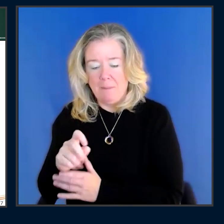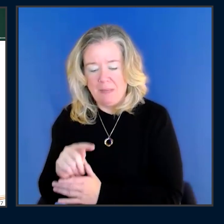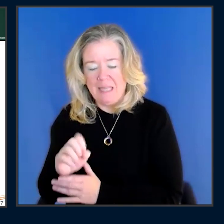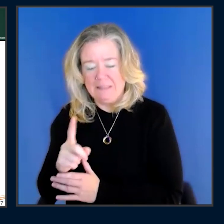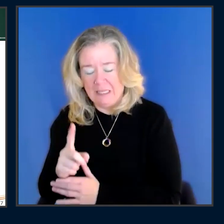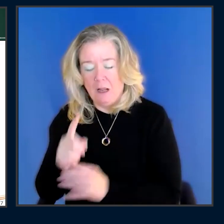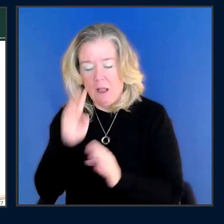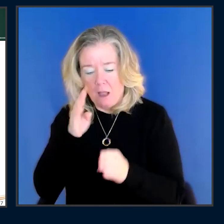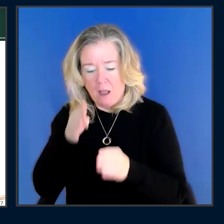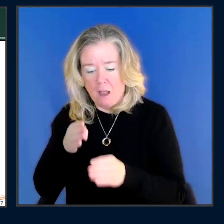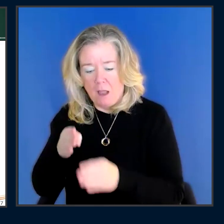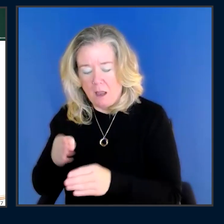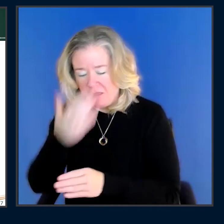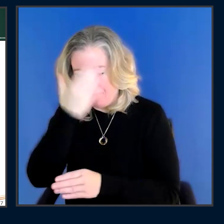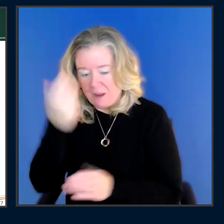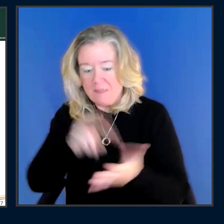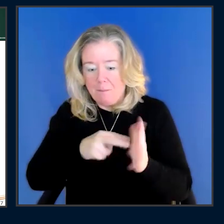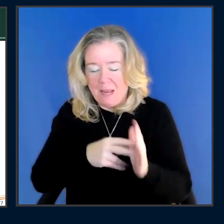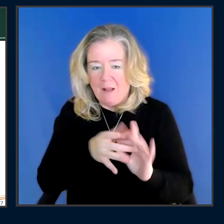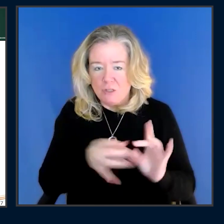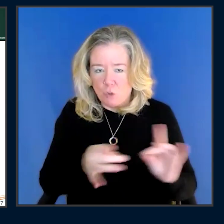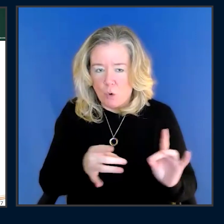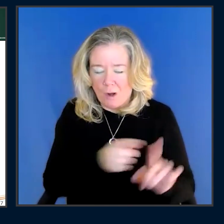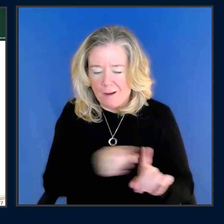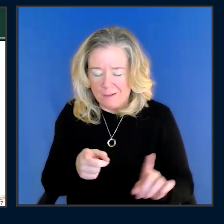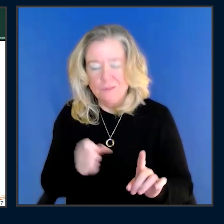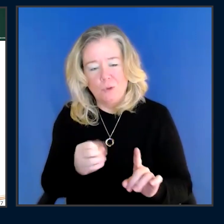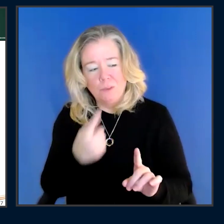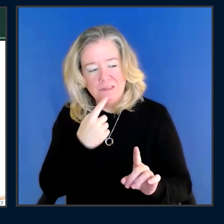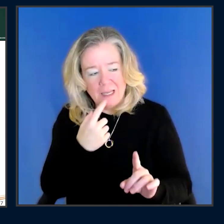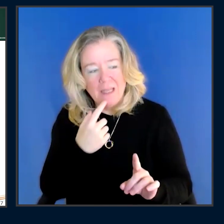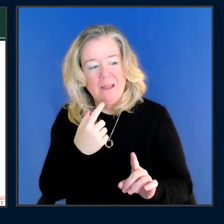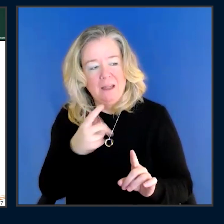So fluency is-- is building that automaticity. We say that phonemic awareness,